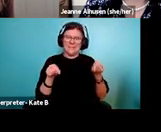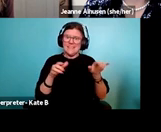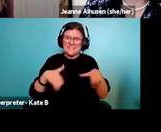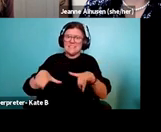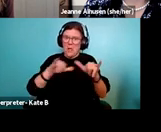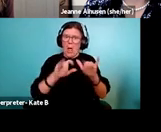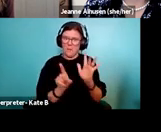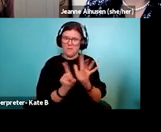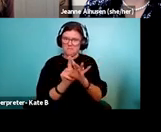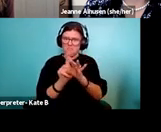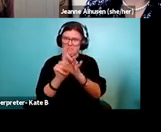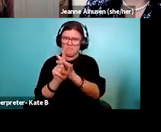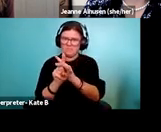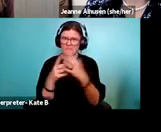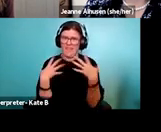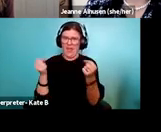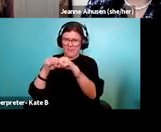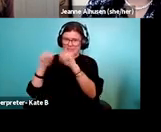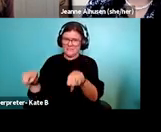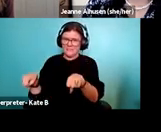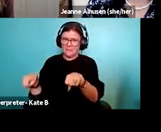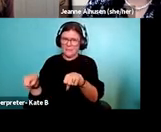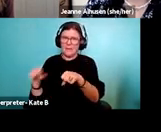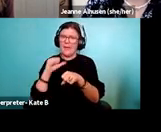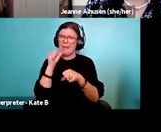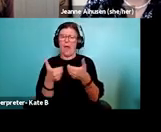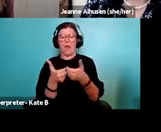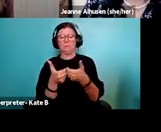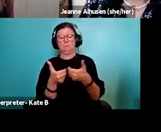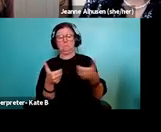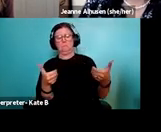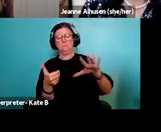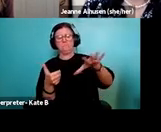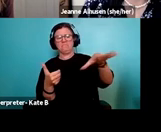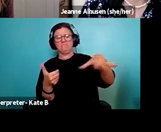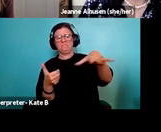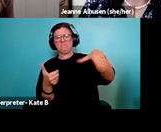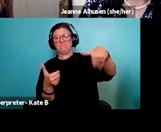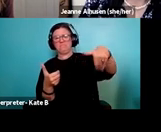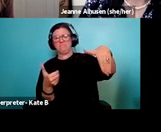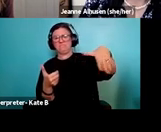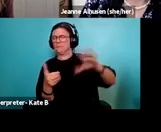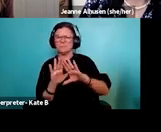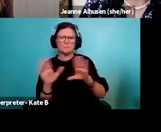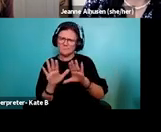system, and it should not be segregated as this group of patients out there. So whether